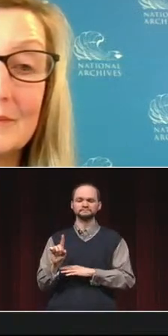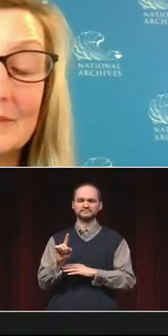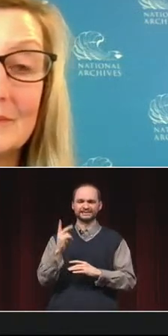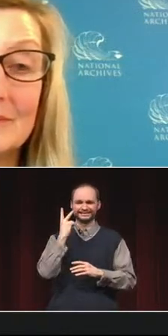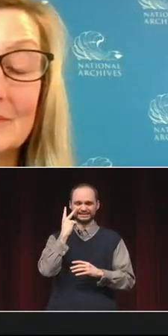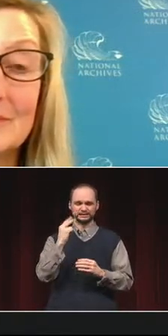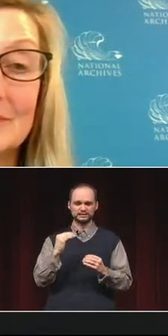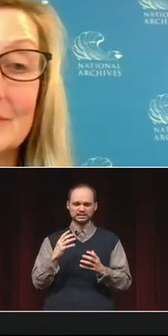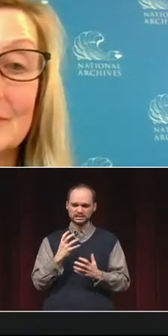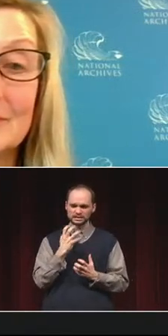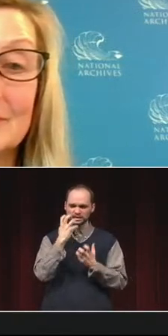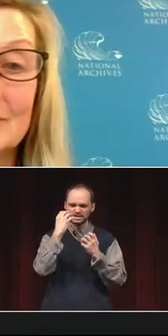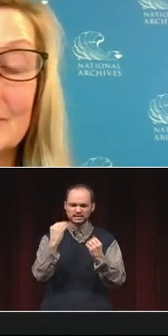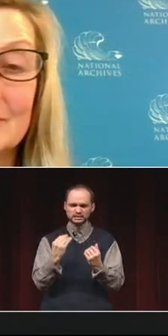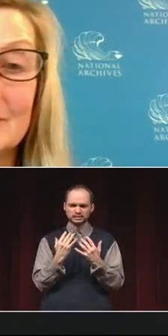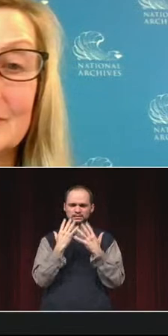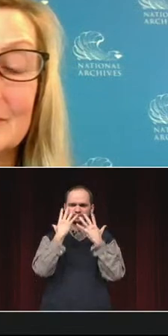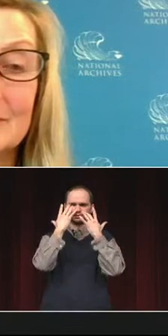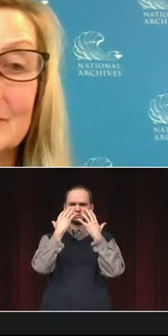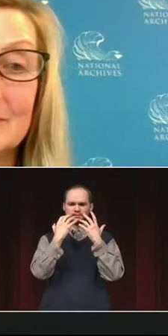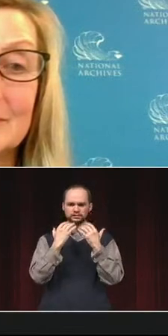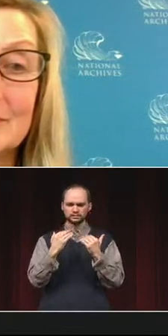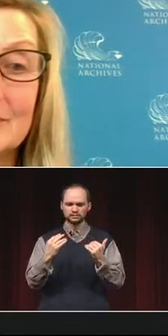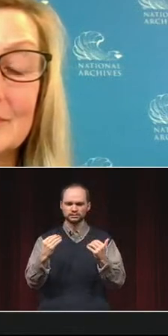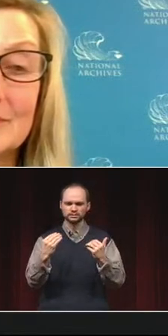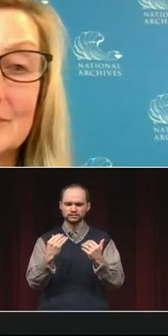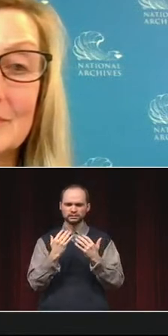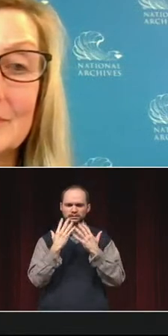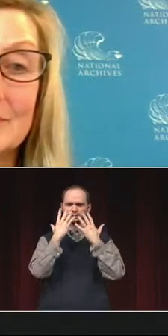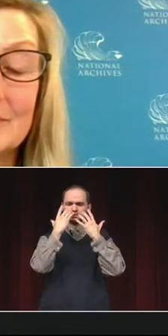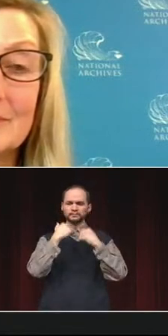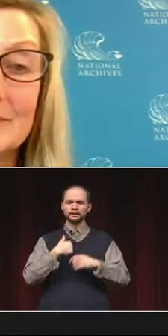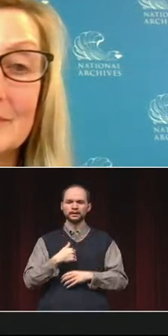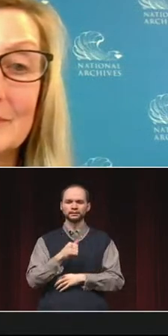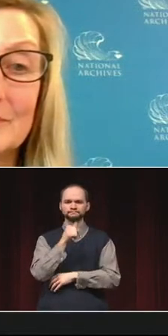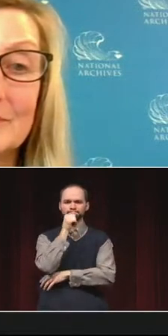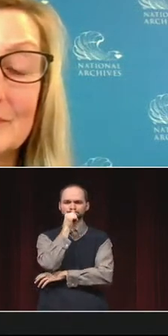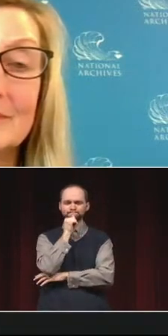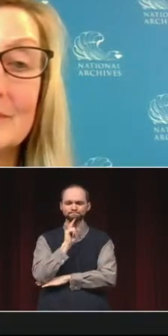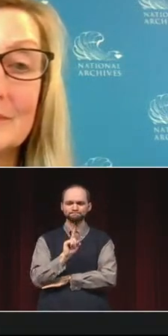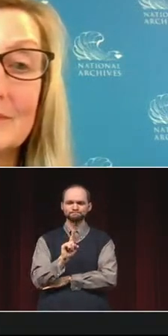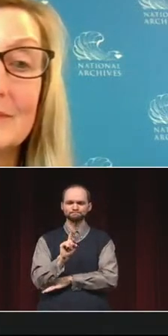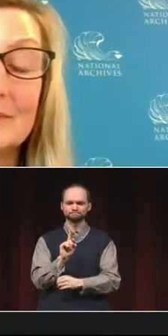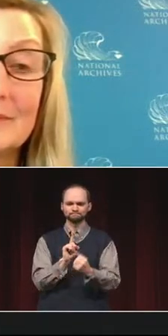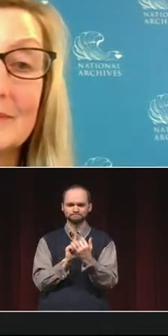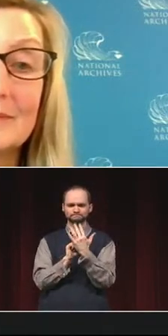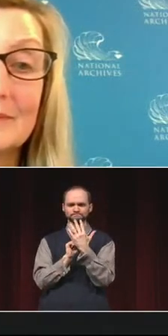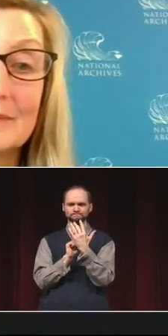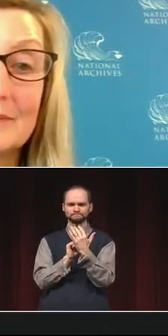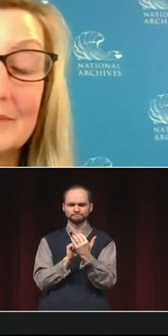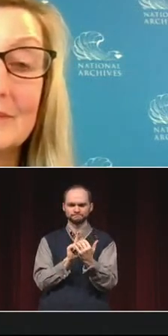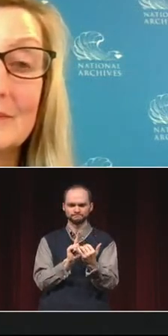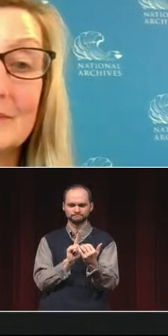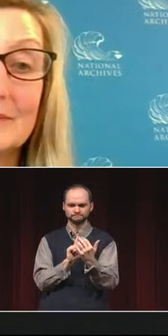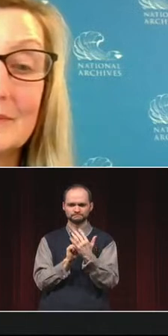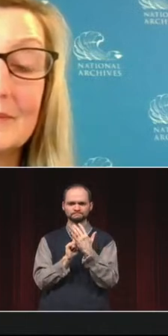and abuse that came at me, my life was threatened for many years until I moved to Detroit Michigan.